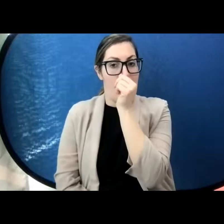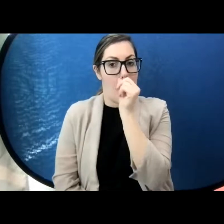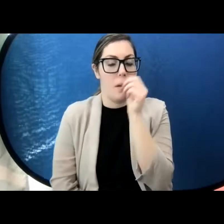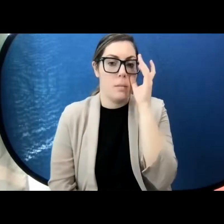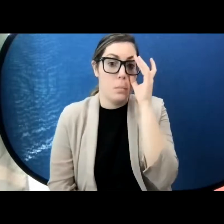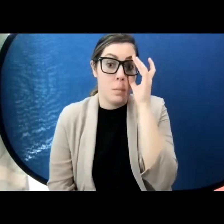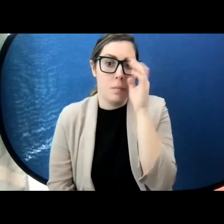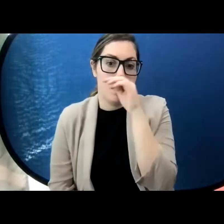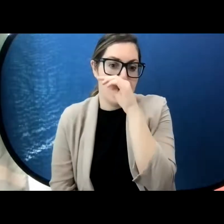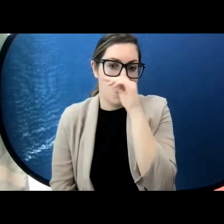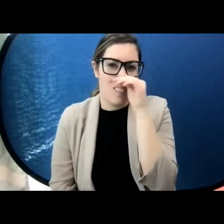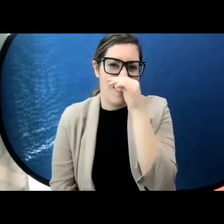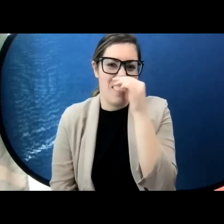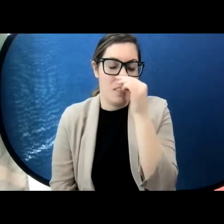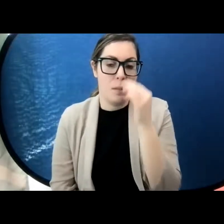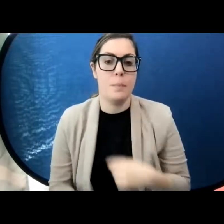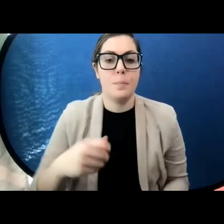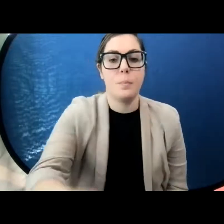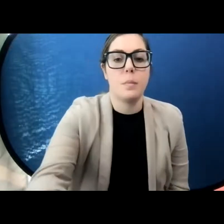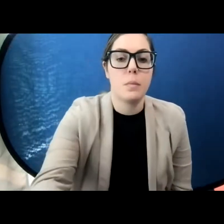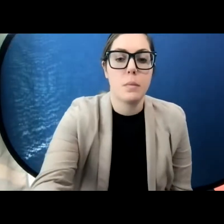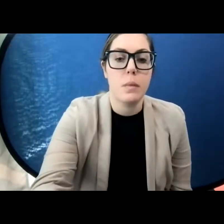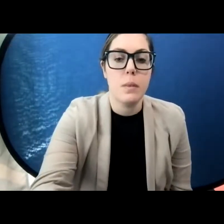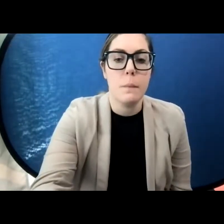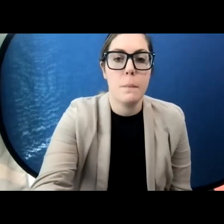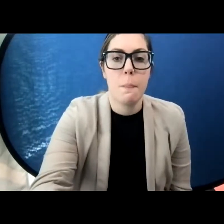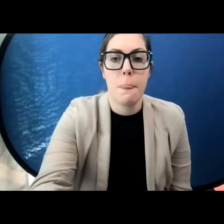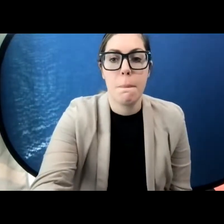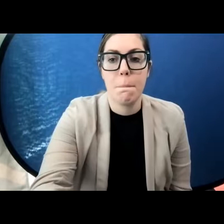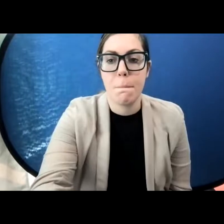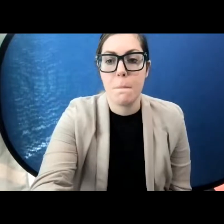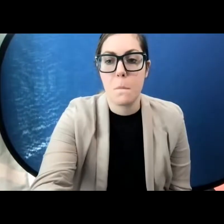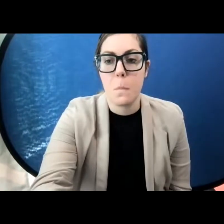I'd agree. I don't think this is too common of a question that we get but we definitely have